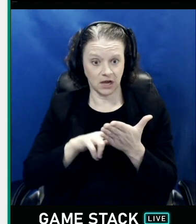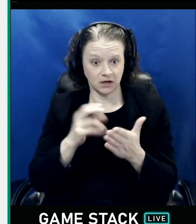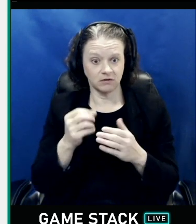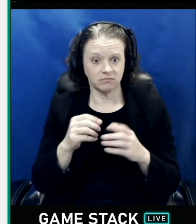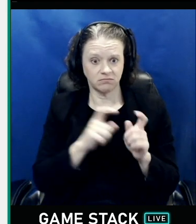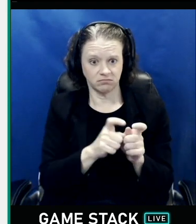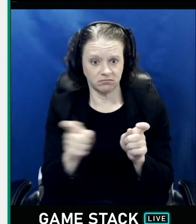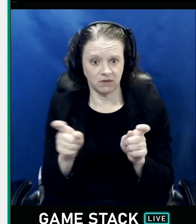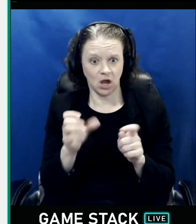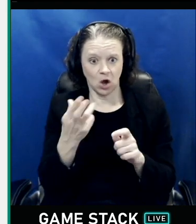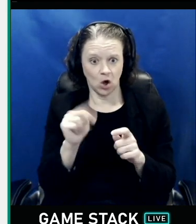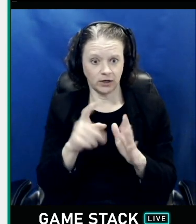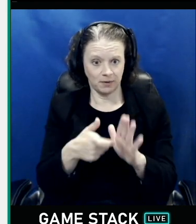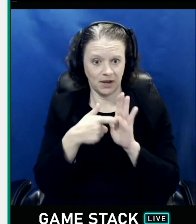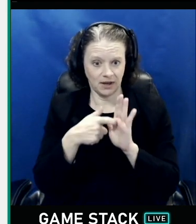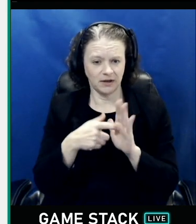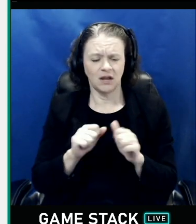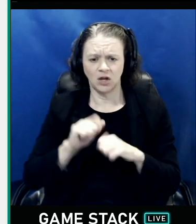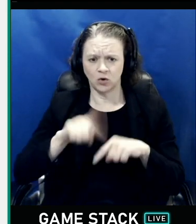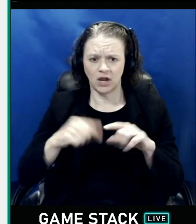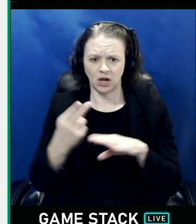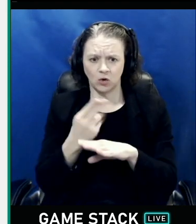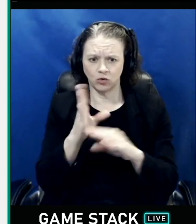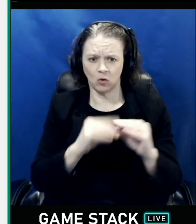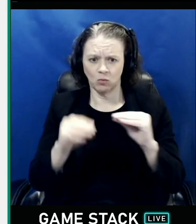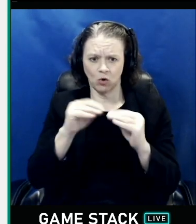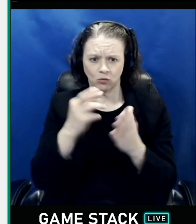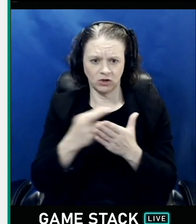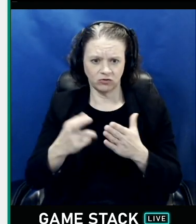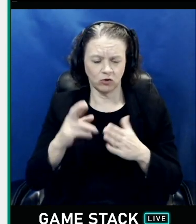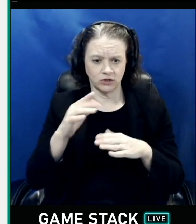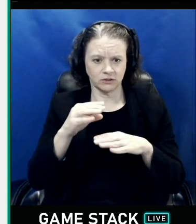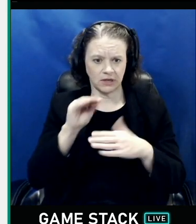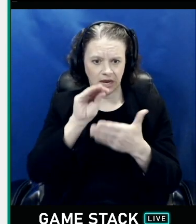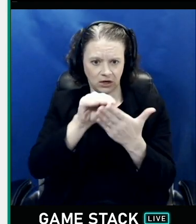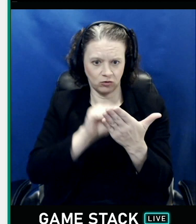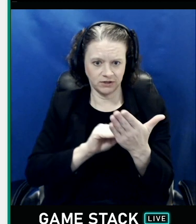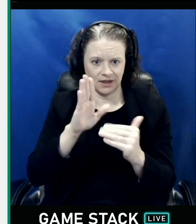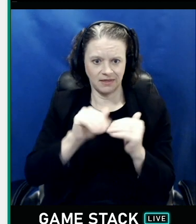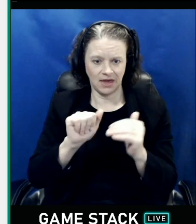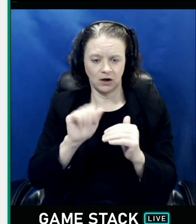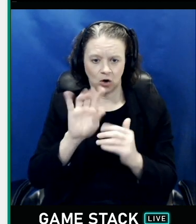a thread may not use more resource entries that are specified by a watermark threshold.